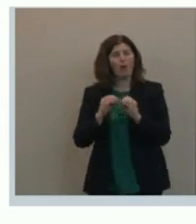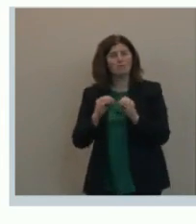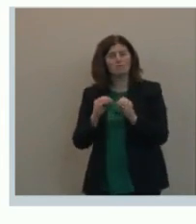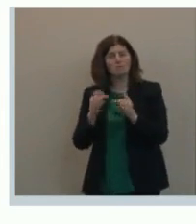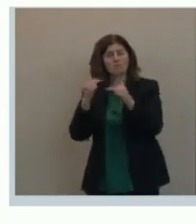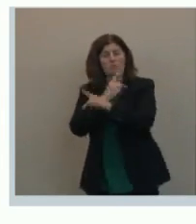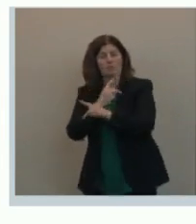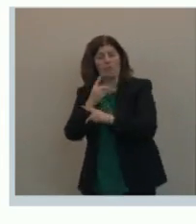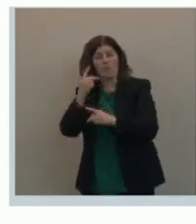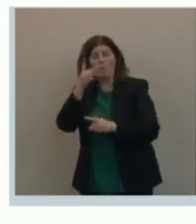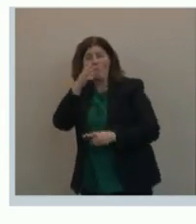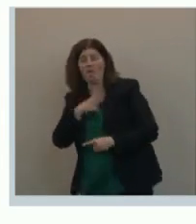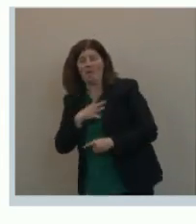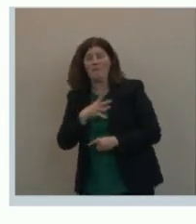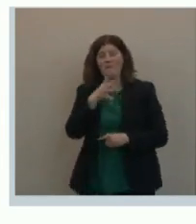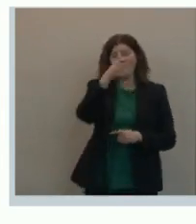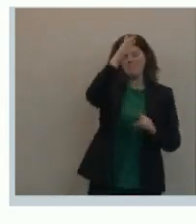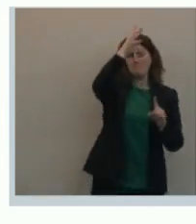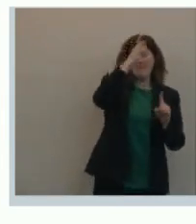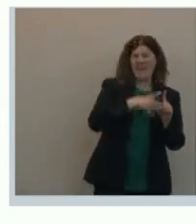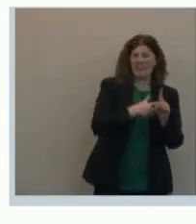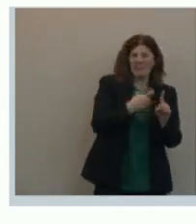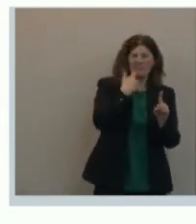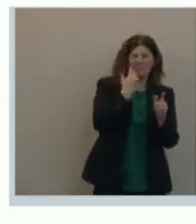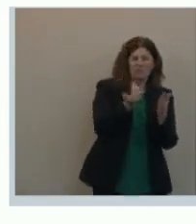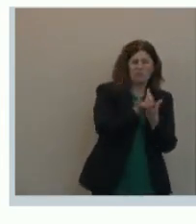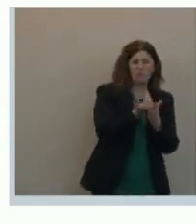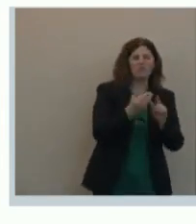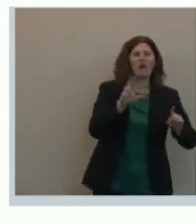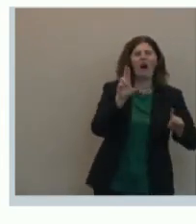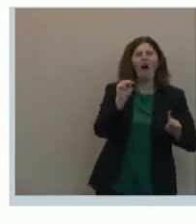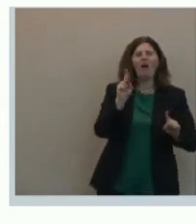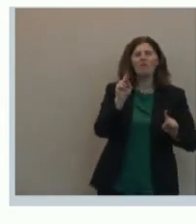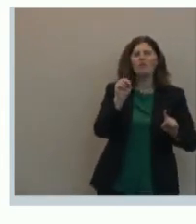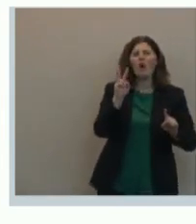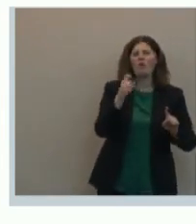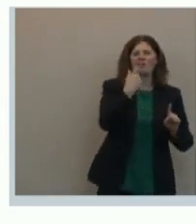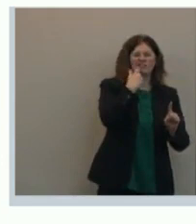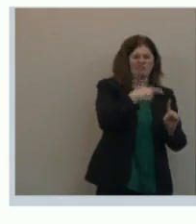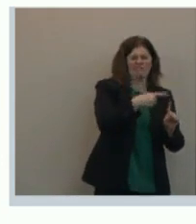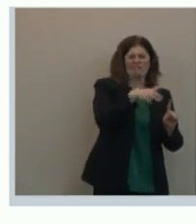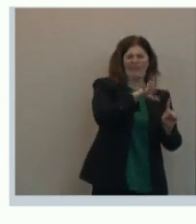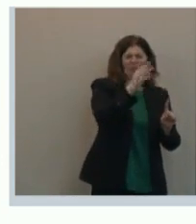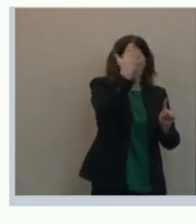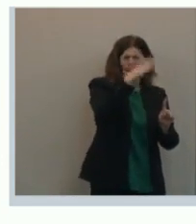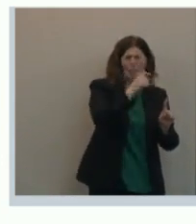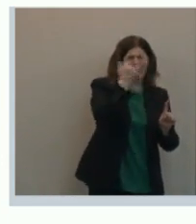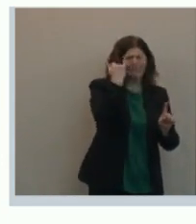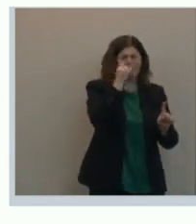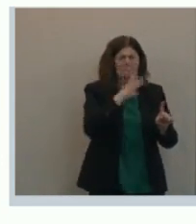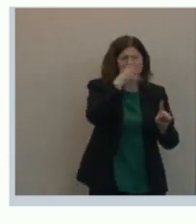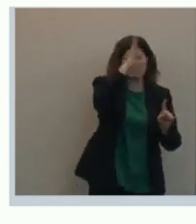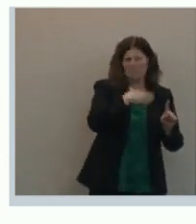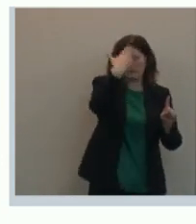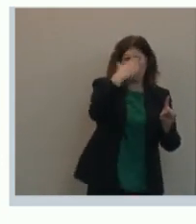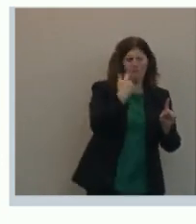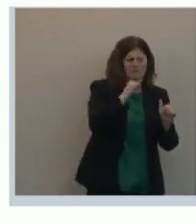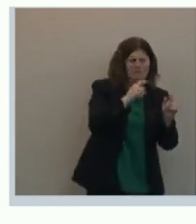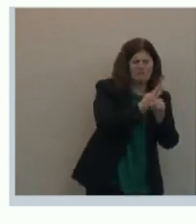BY GENDER, WE ARE SEEING A TREND ON THE NEXT SLIDE OF A LITTLE BIT MORE DISEASE IN WOMEN THAN IN MEN.